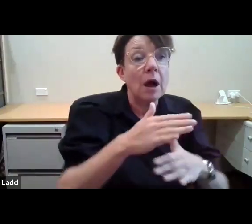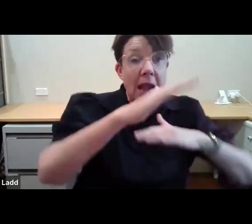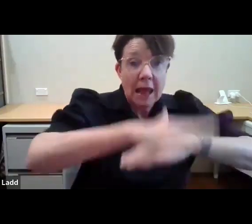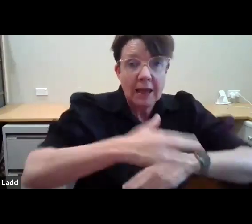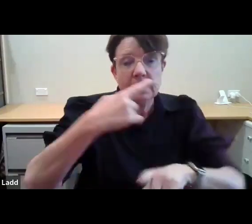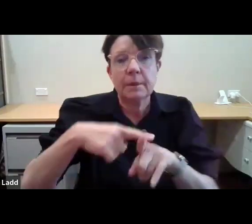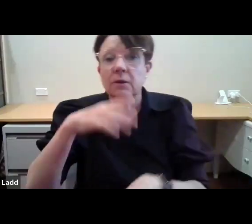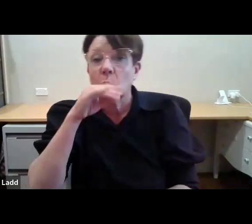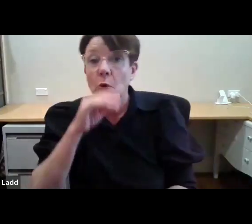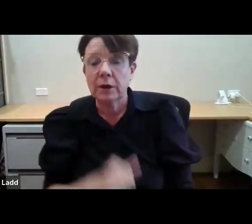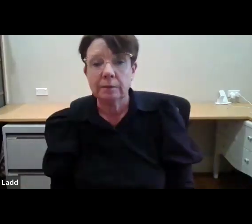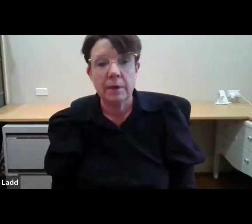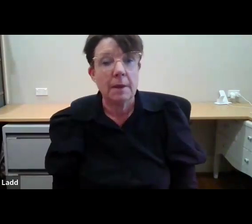given the rights of a person